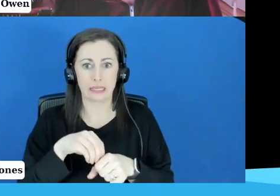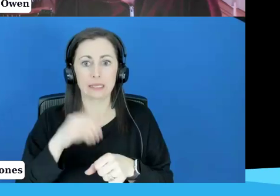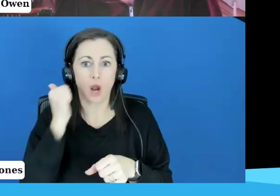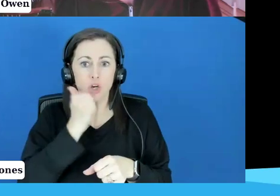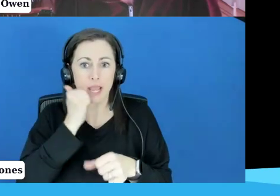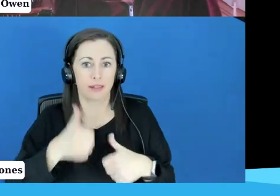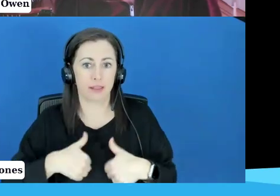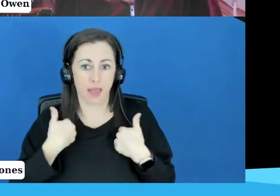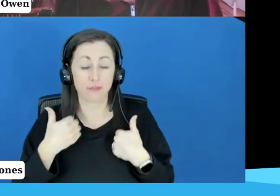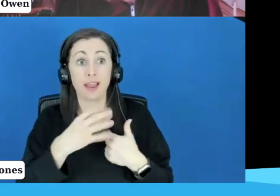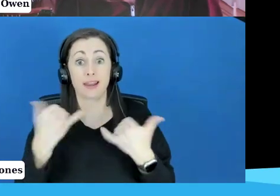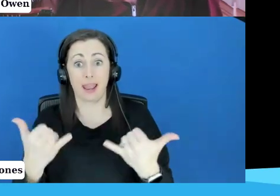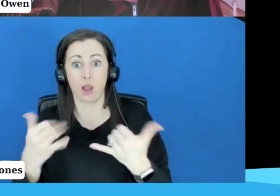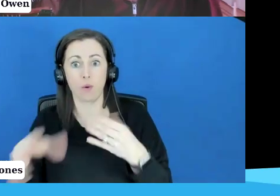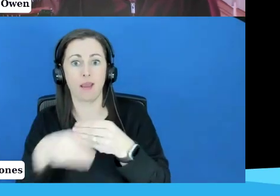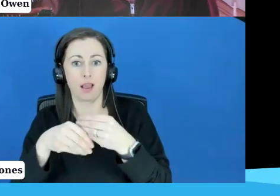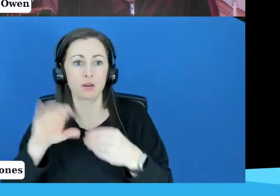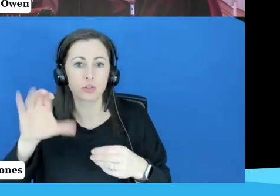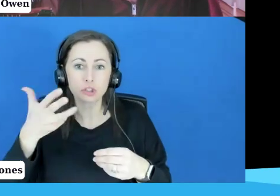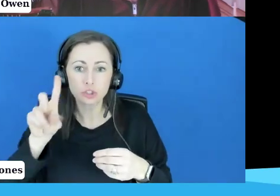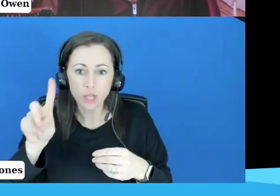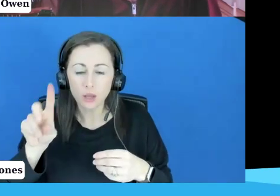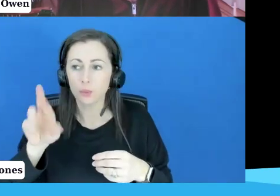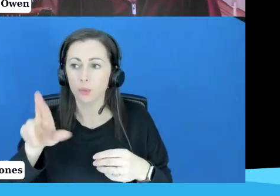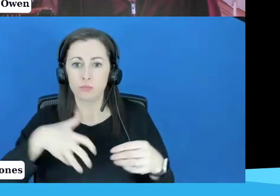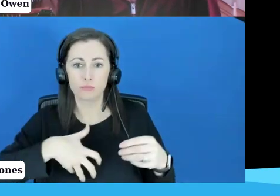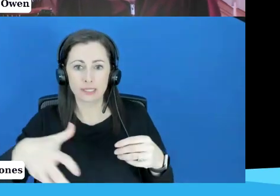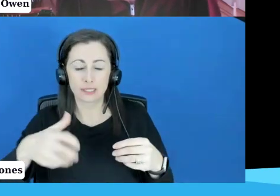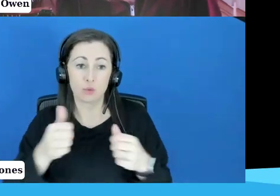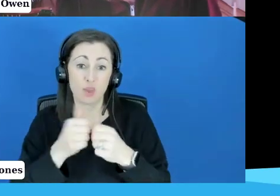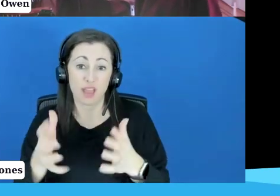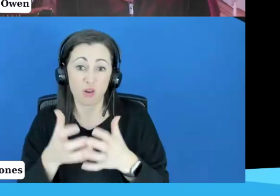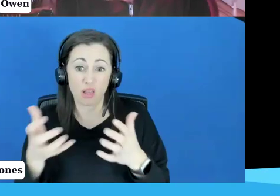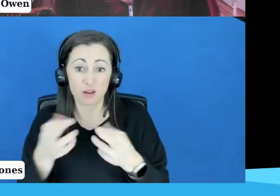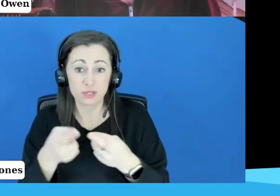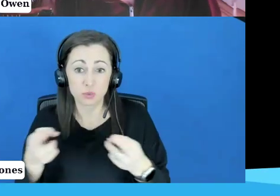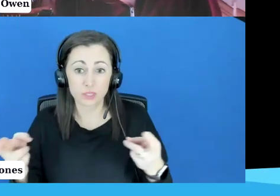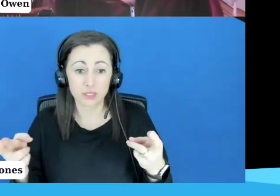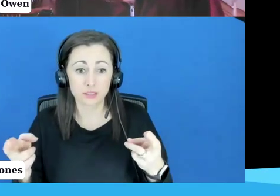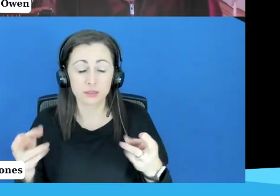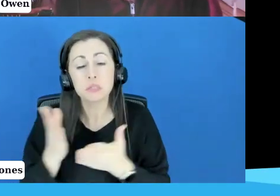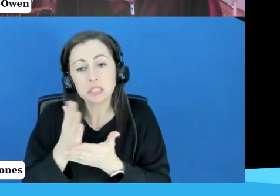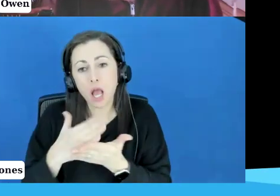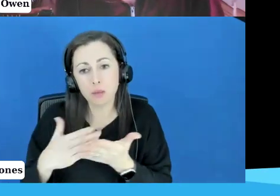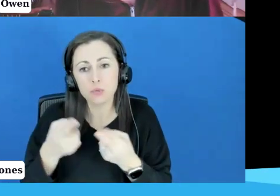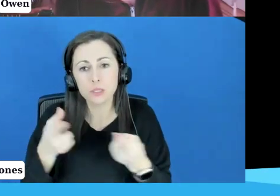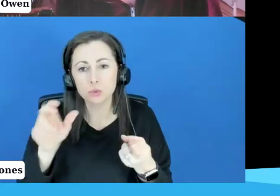and with pregnancy without a ton of resources out there. Some, but we need more,